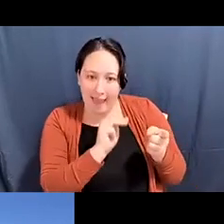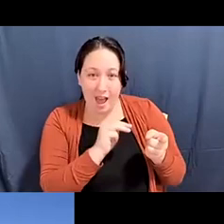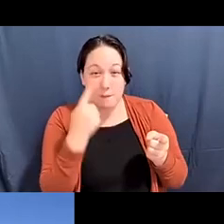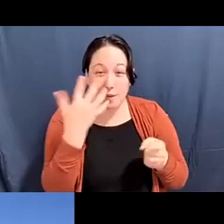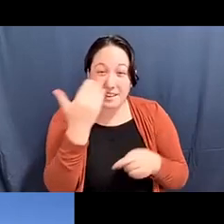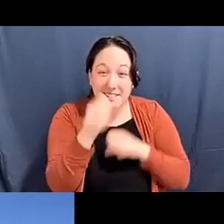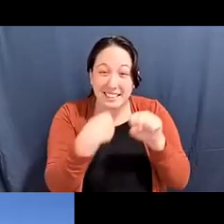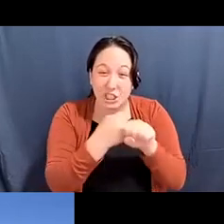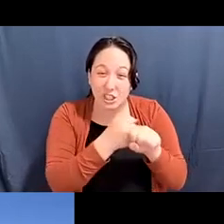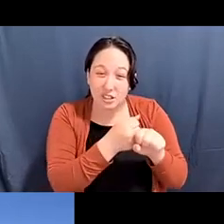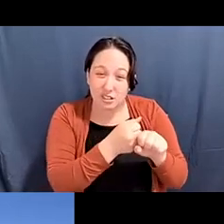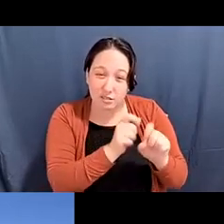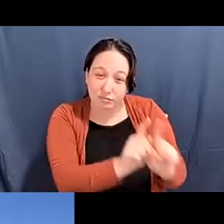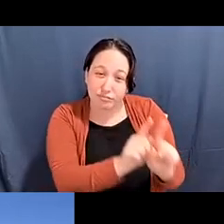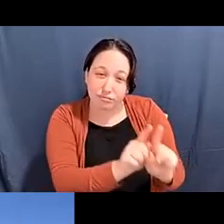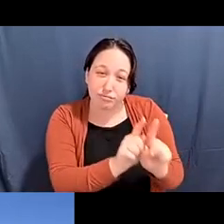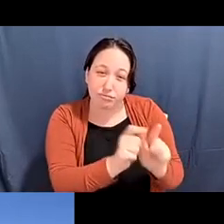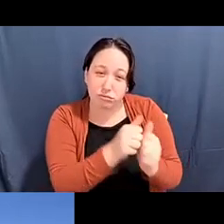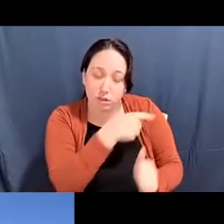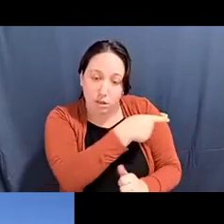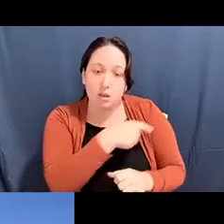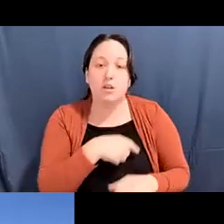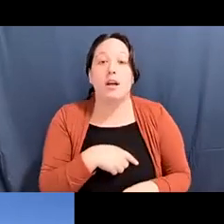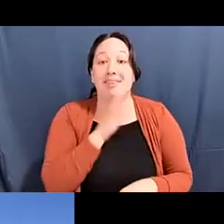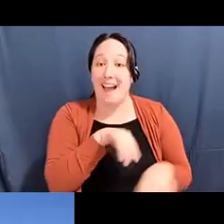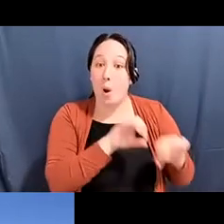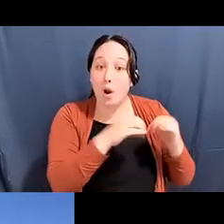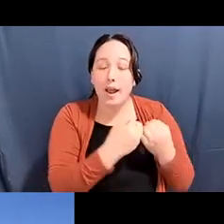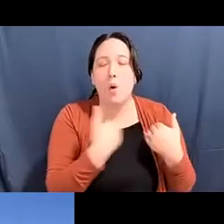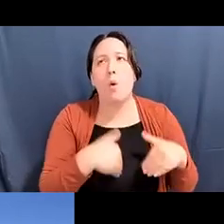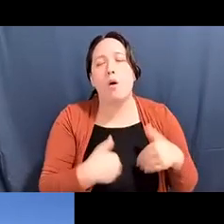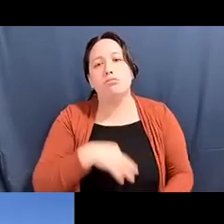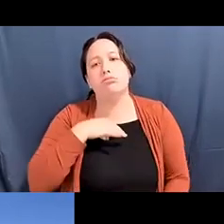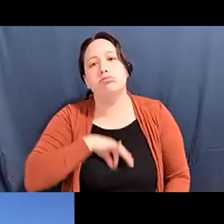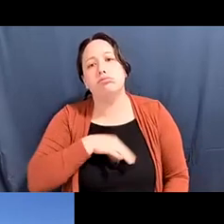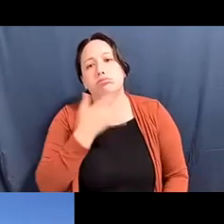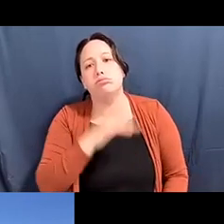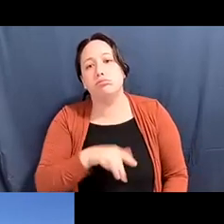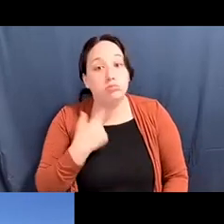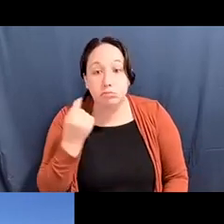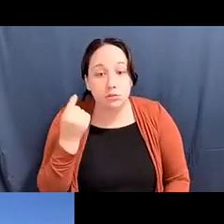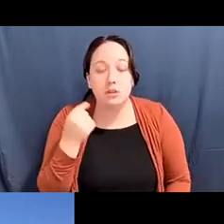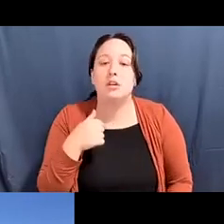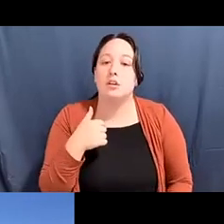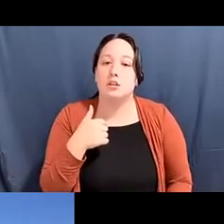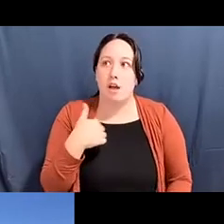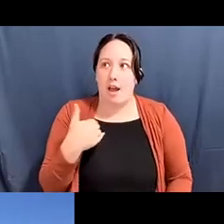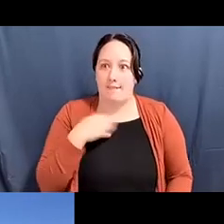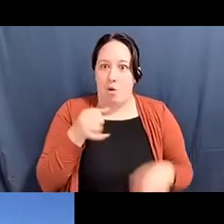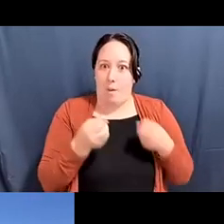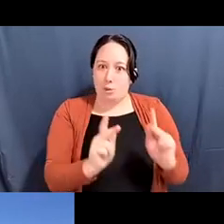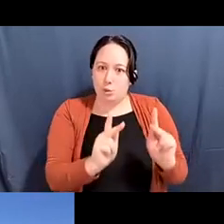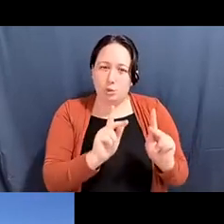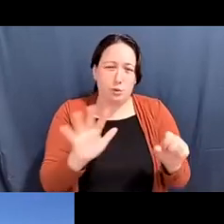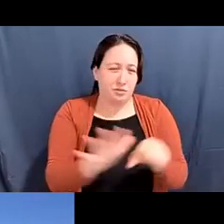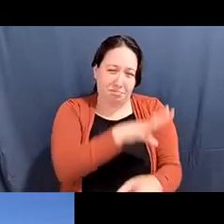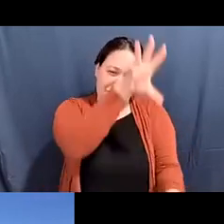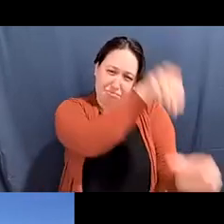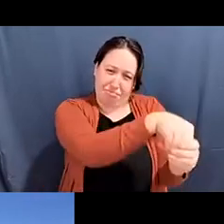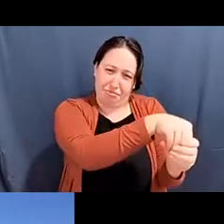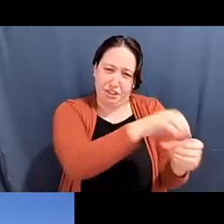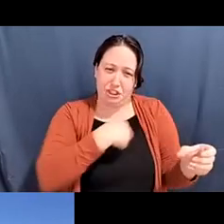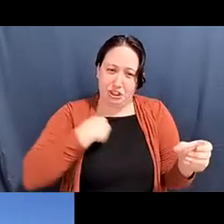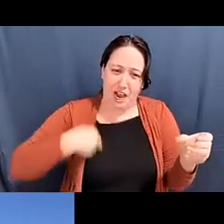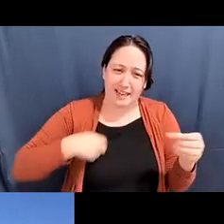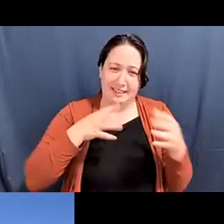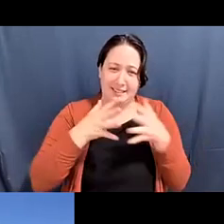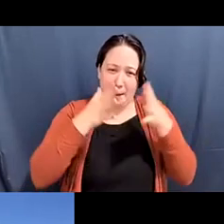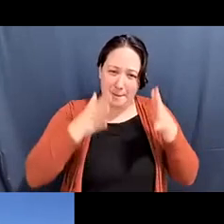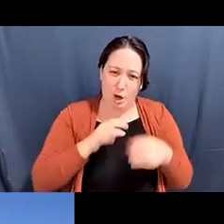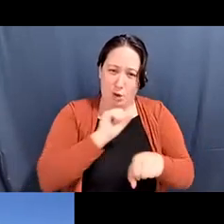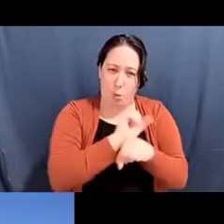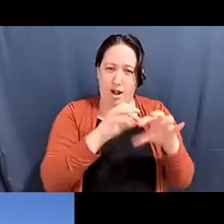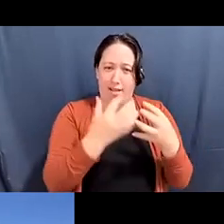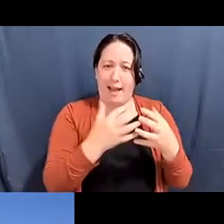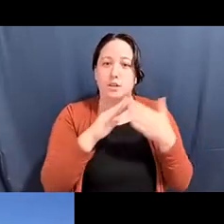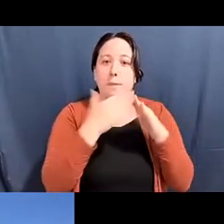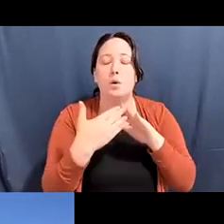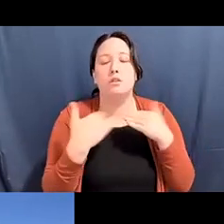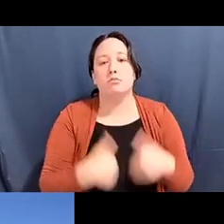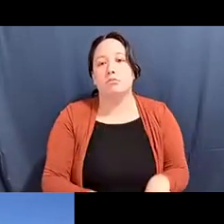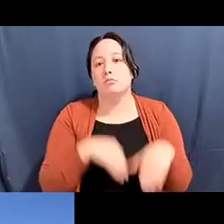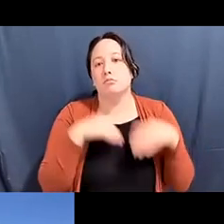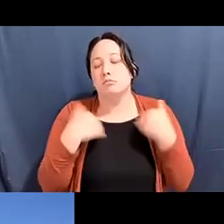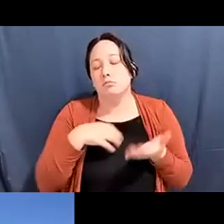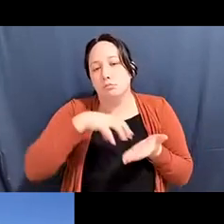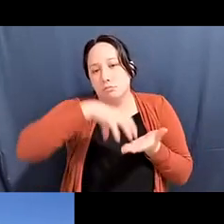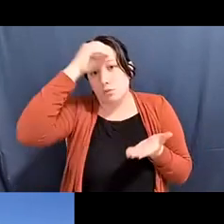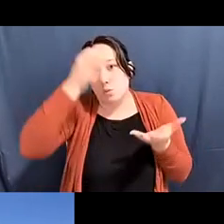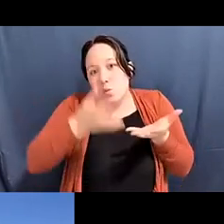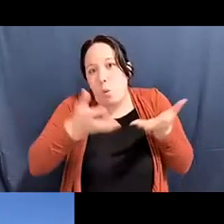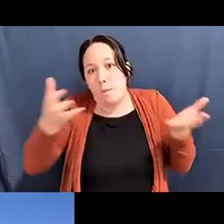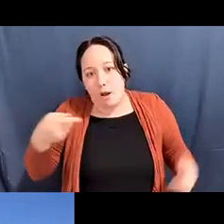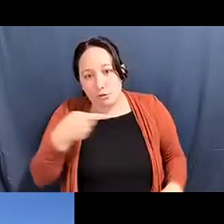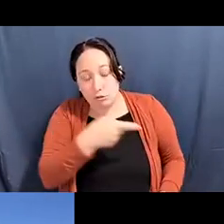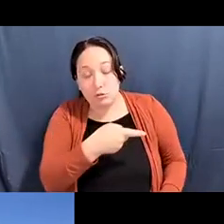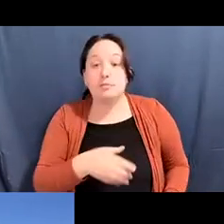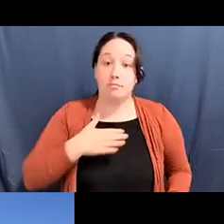Alex Tom he/him: And it was at that organization, I had the privilege and the opportunity to be very embedded in the Community, in the Chinese immigrant working class community and I learned a lot from that. The chapter that I wrote is um...